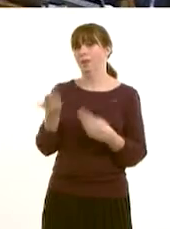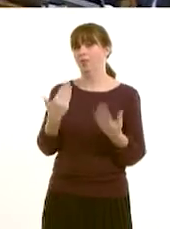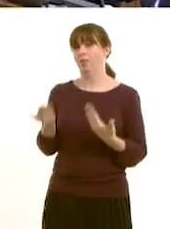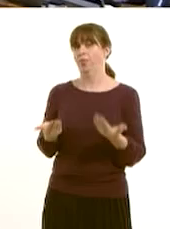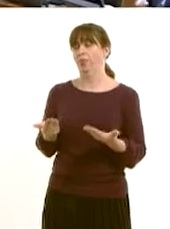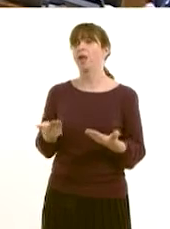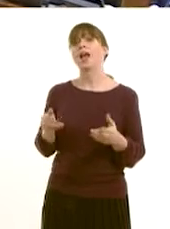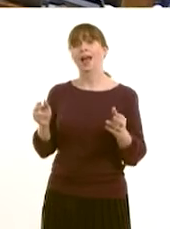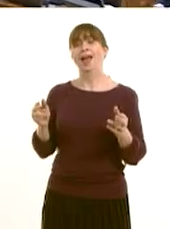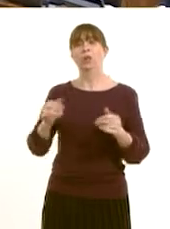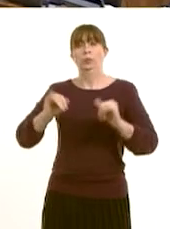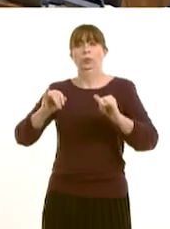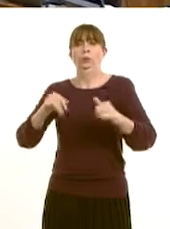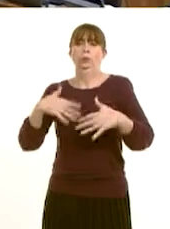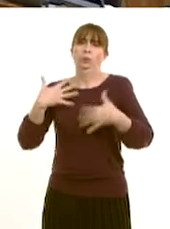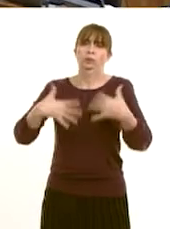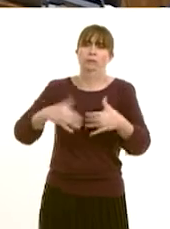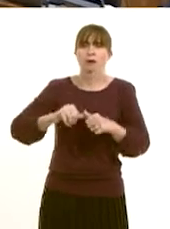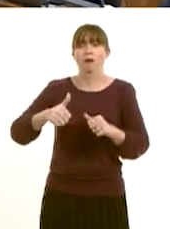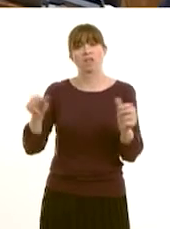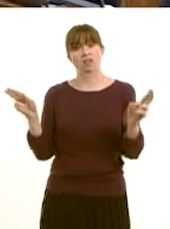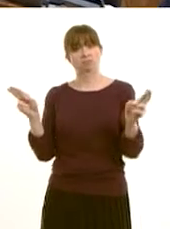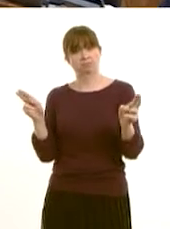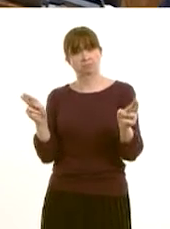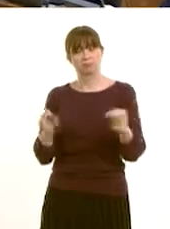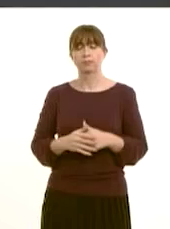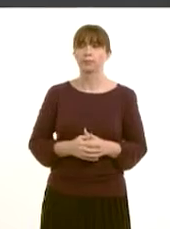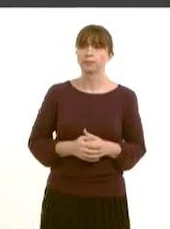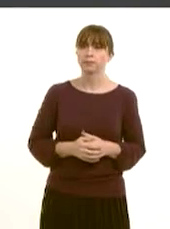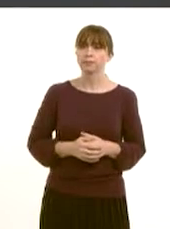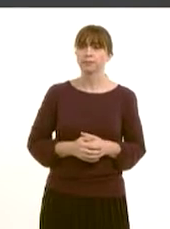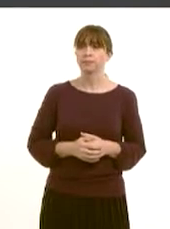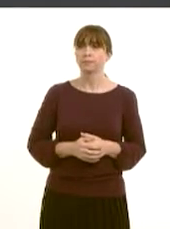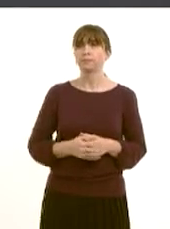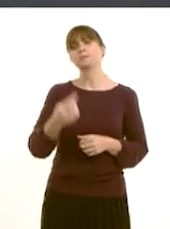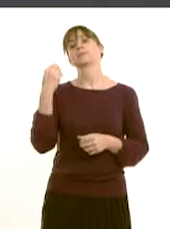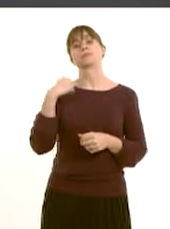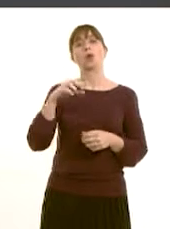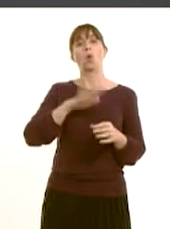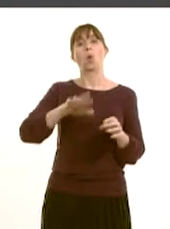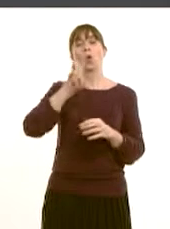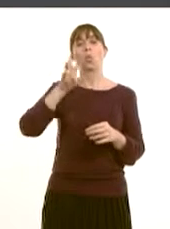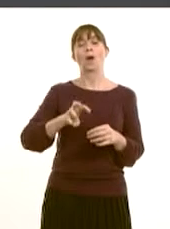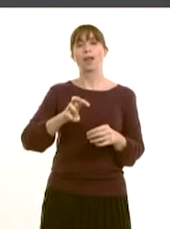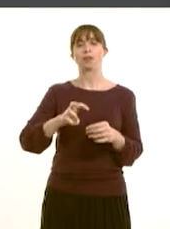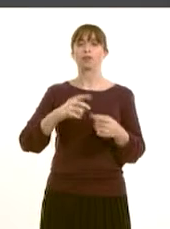Gwyn R. Price: Thank you for that answer, First Minister. The recent publication of the third all-Wales annual report on stroke shows that 1,000 fewer